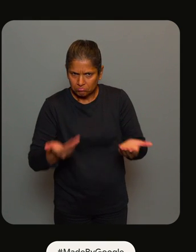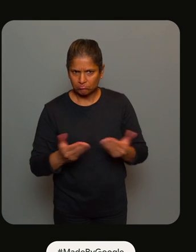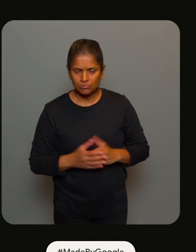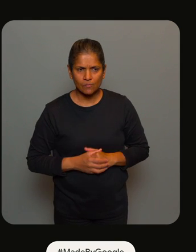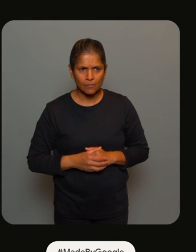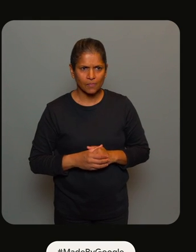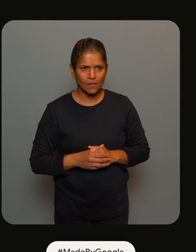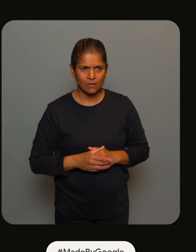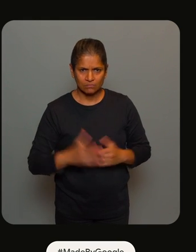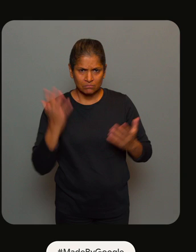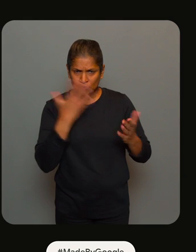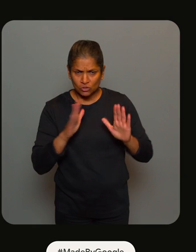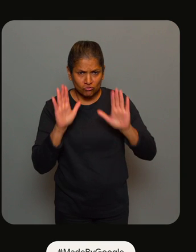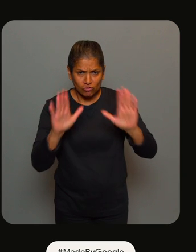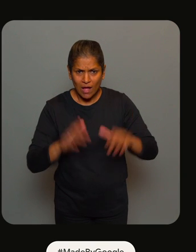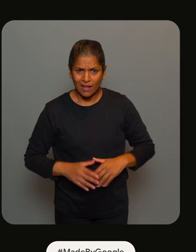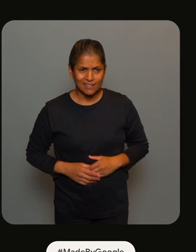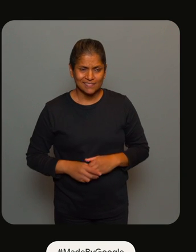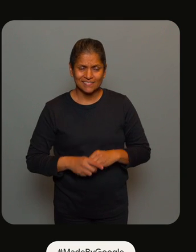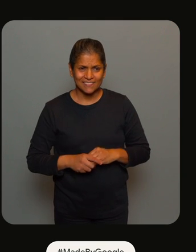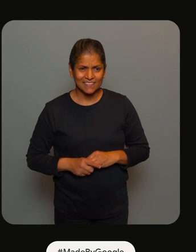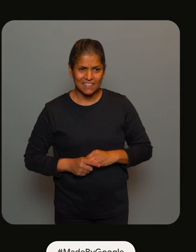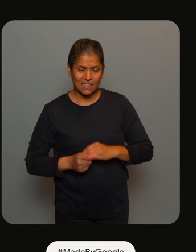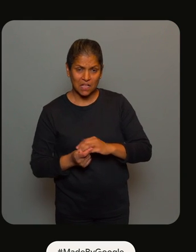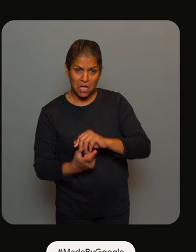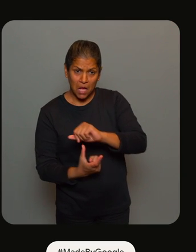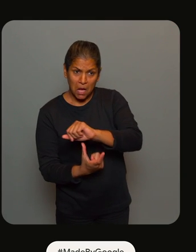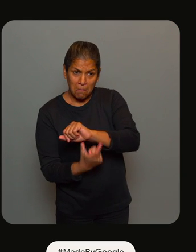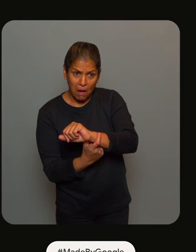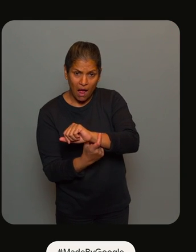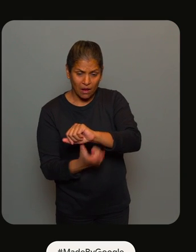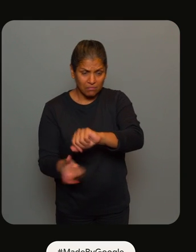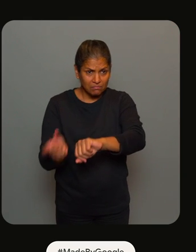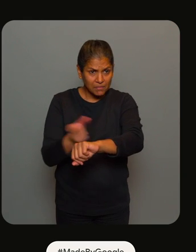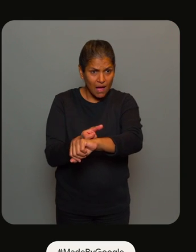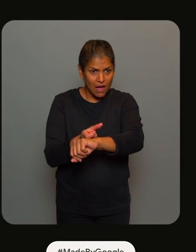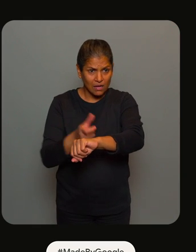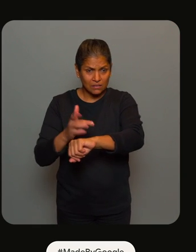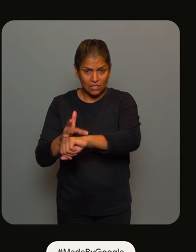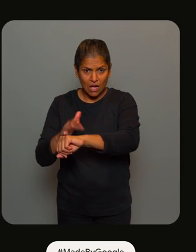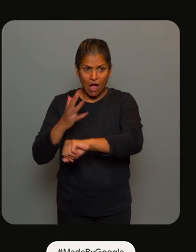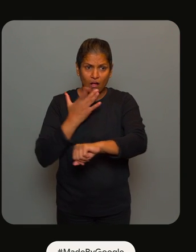Between the bands, finishes and watch faces, you have thousands